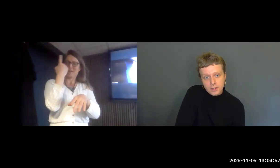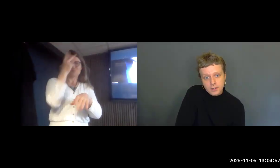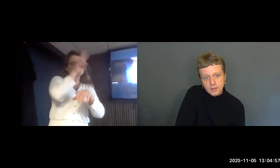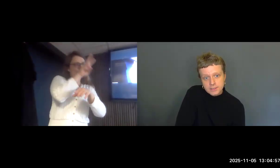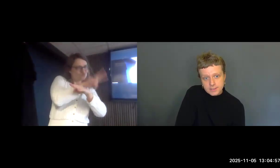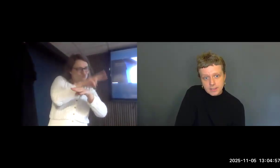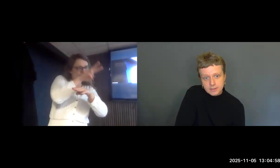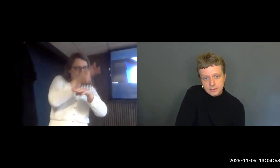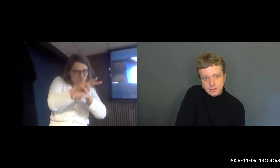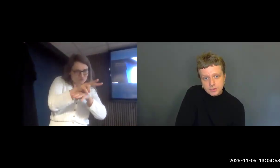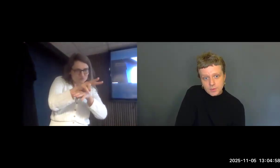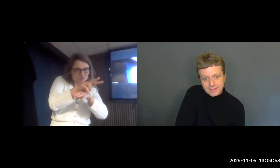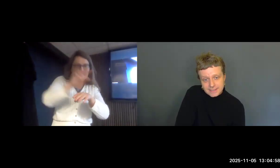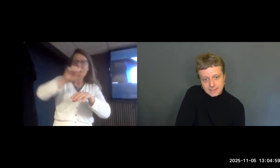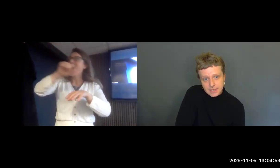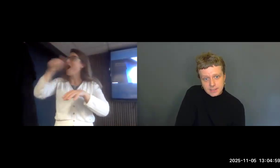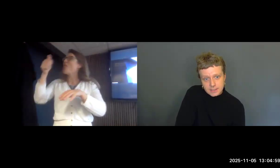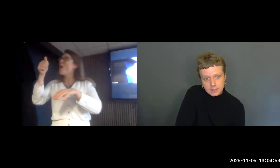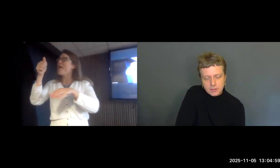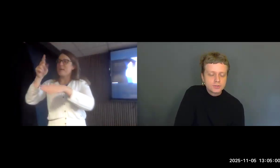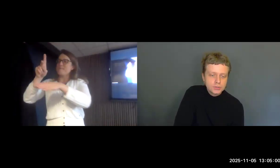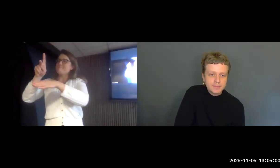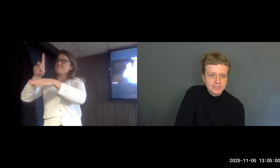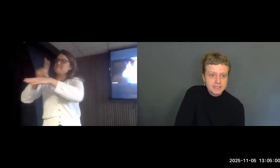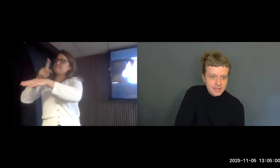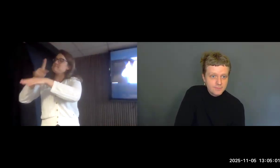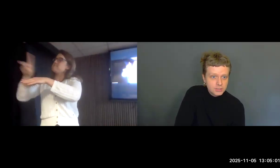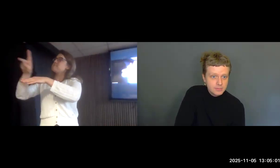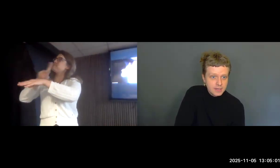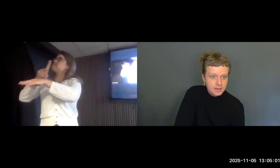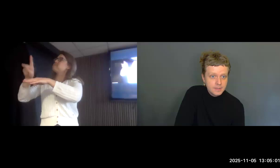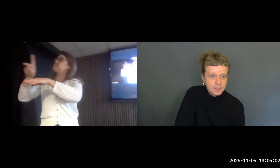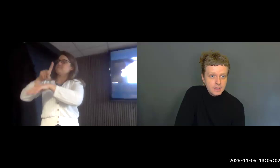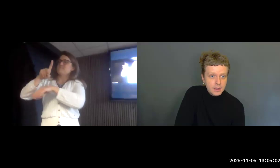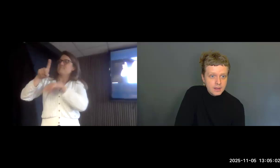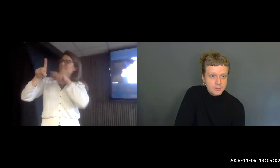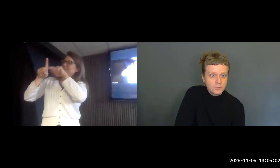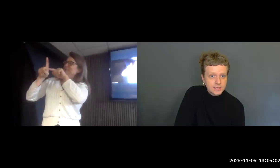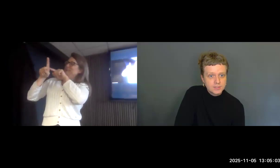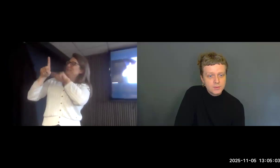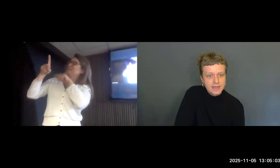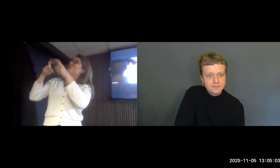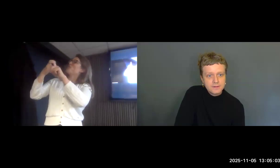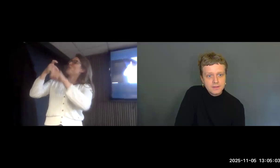sign. So we had this sign here, or two separate signs that have merged to become… Uh, one side. So we have…